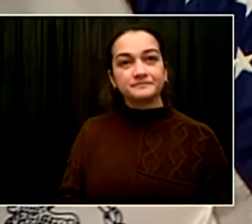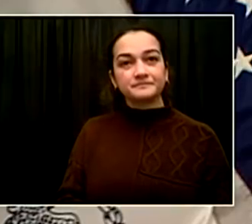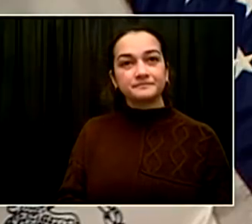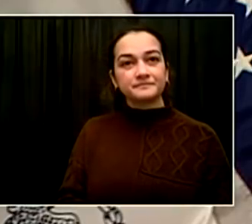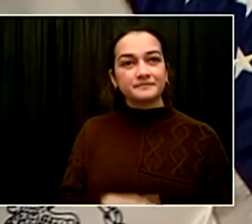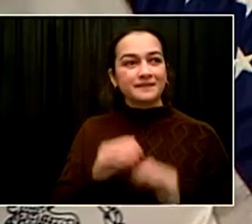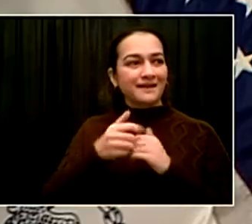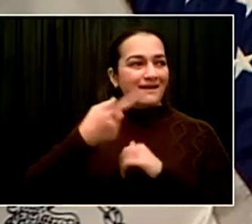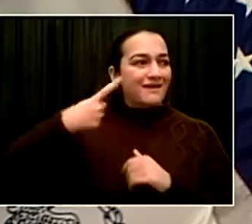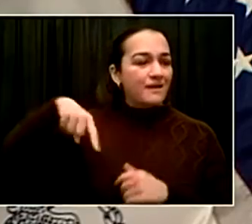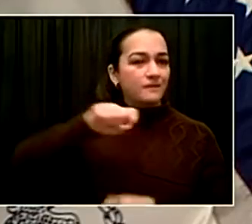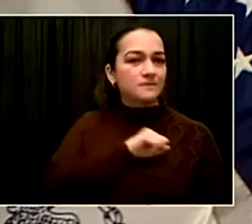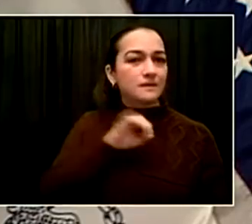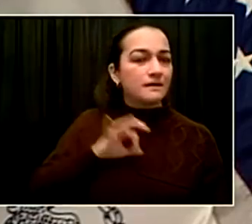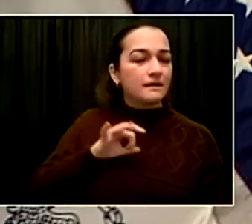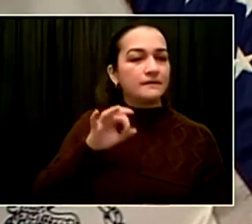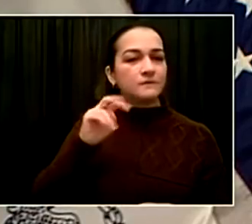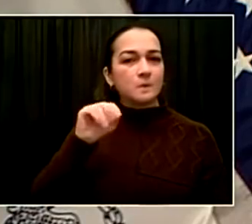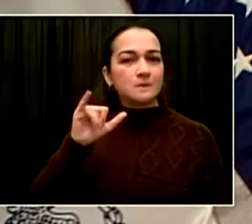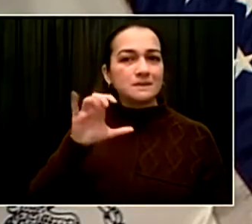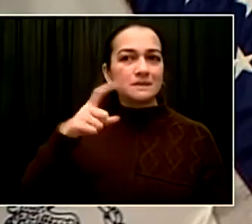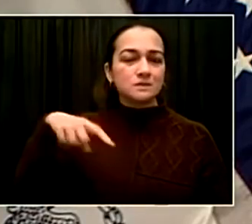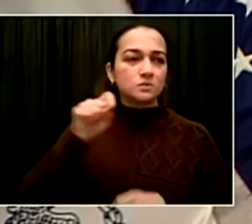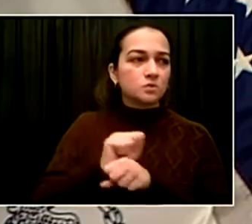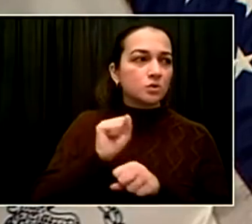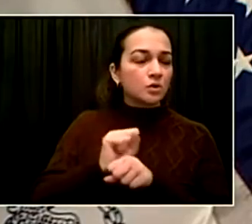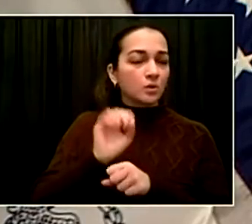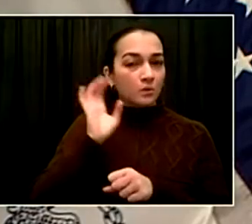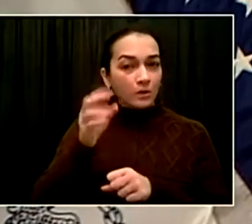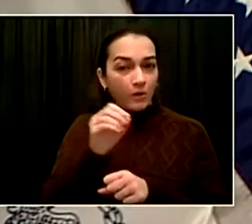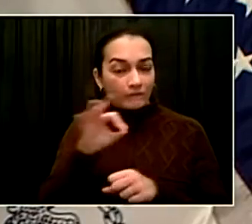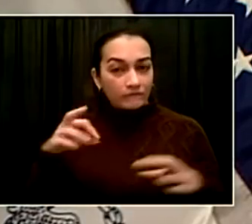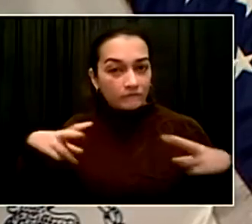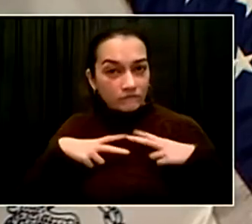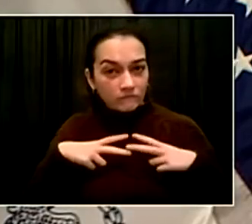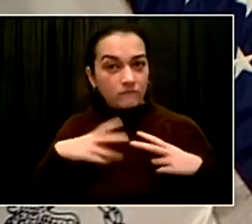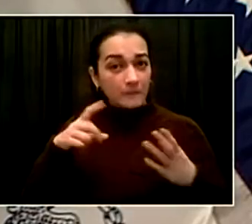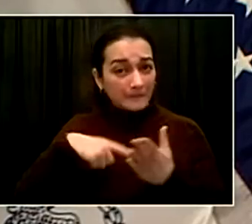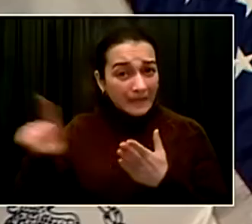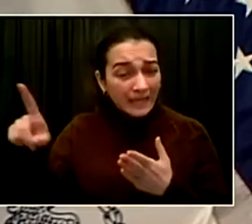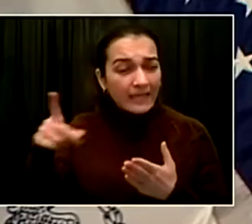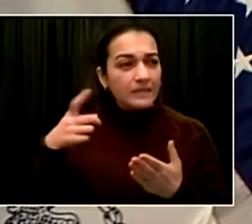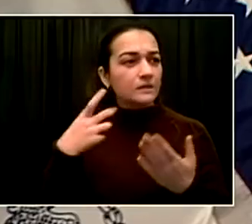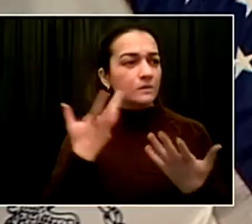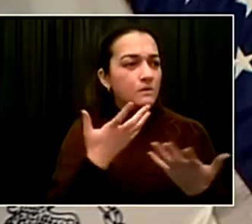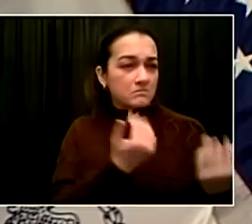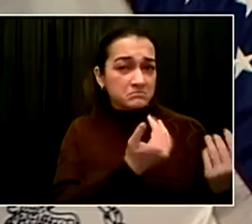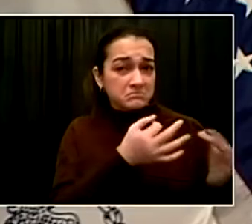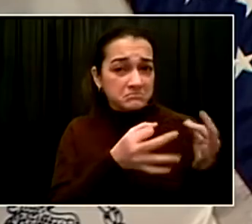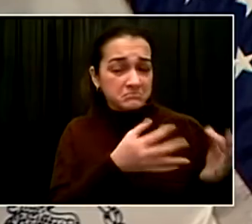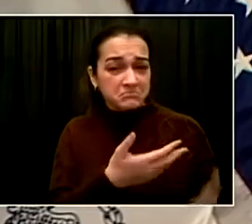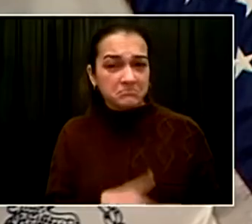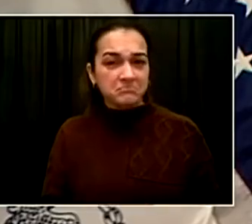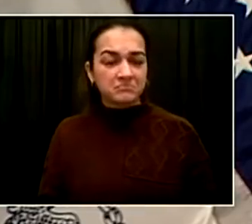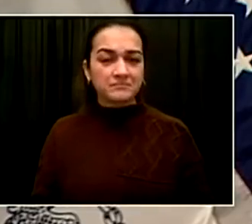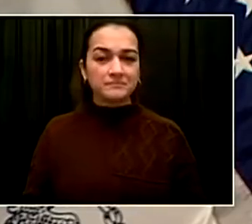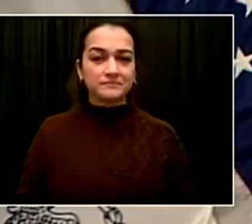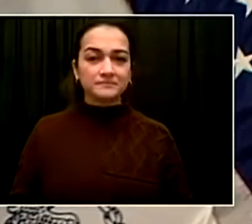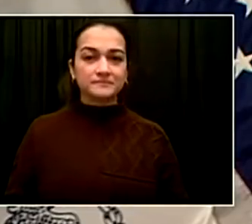WE NEED THEM TO PROTECT EVERYONE ELSE. SO DAVE, IN TERMS OF HOW WE INSTRUCTED CITY AGENCIES AND CITY EMPLOYEES TO KEEP EVERYONE